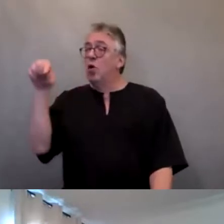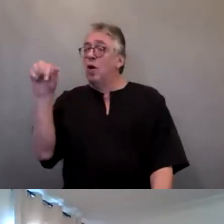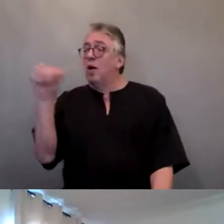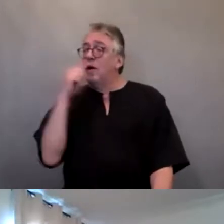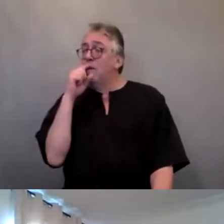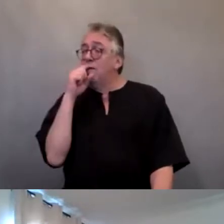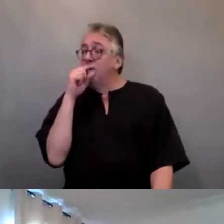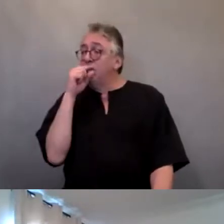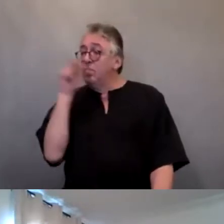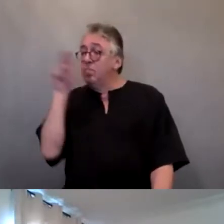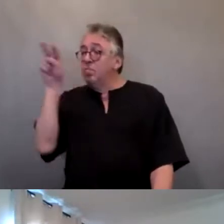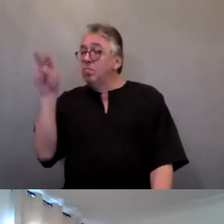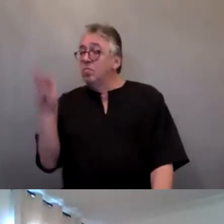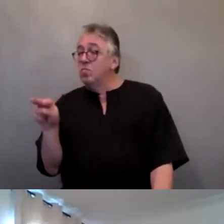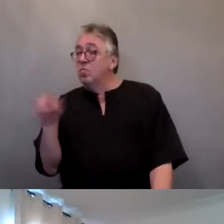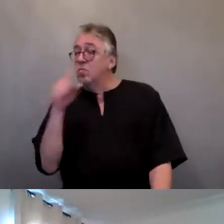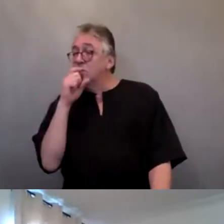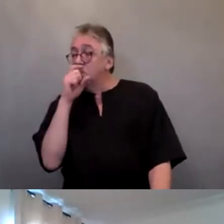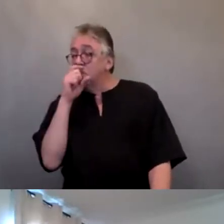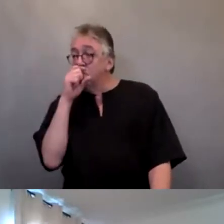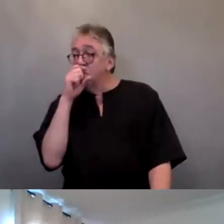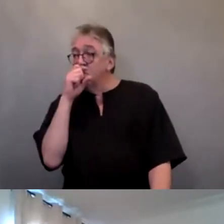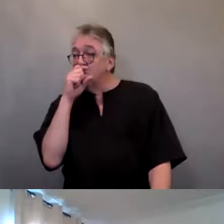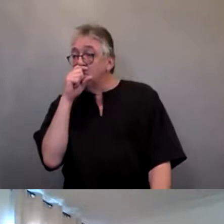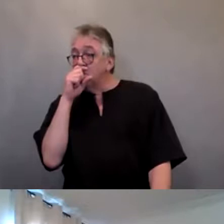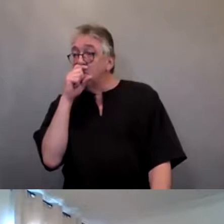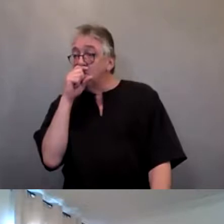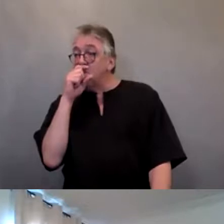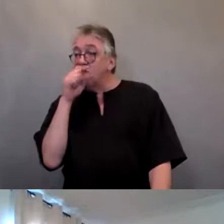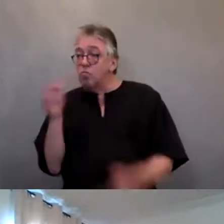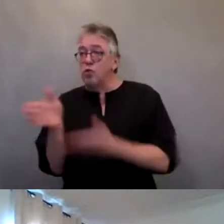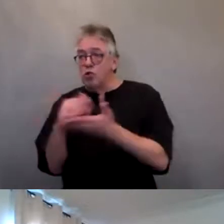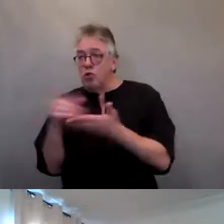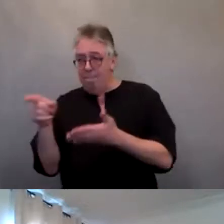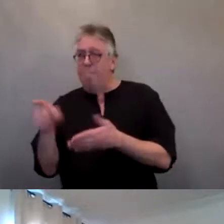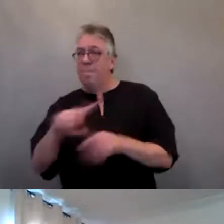of them need some